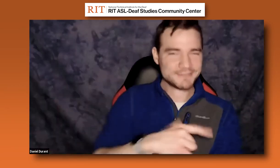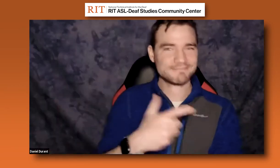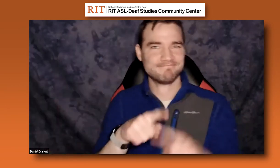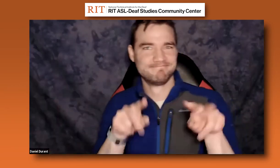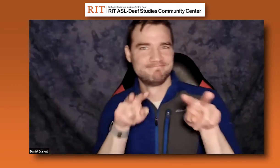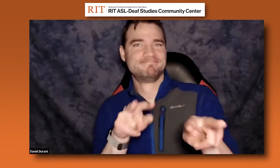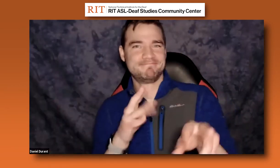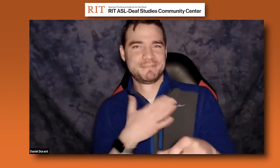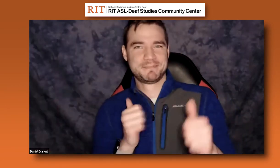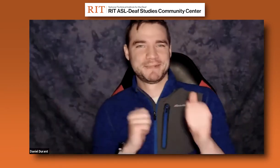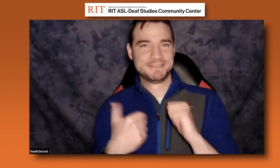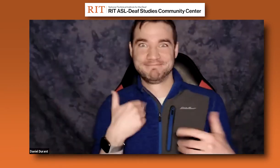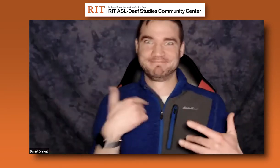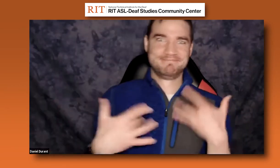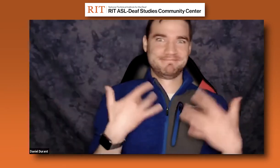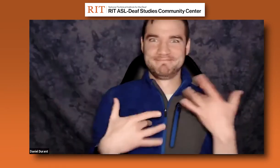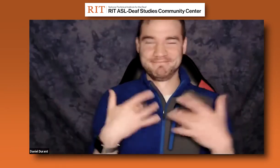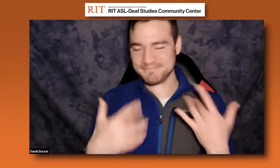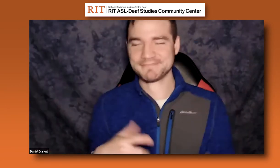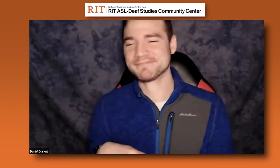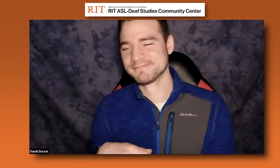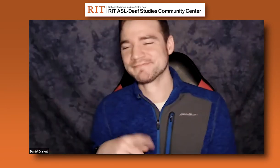in this play. It was very exciting.